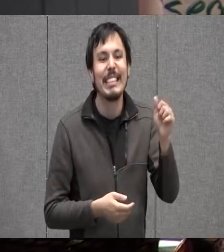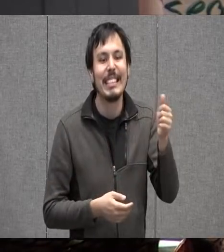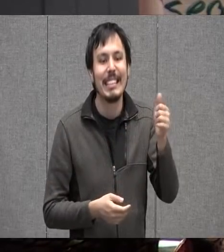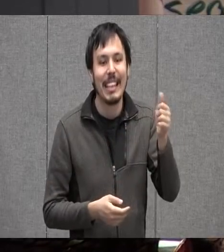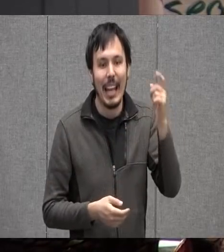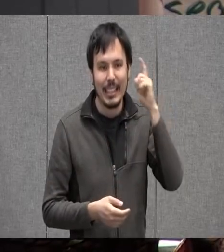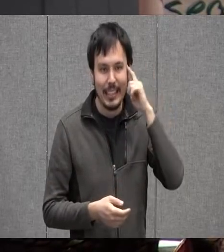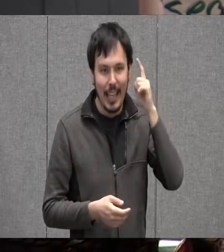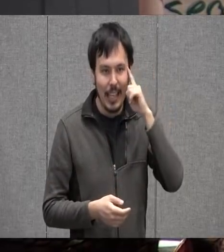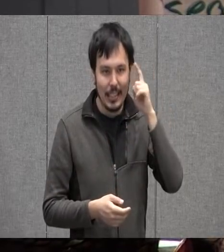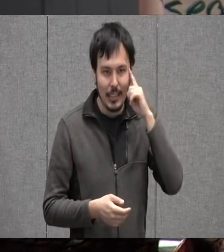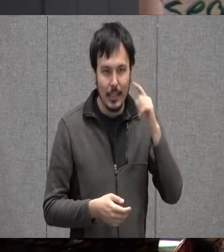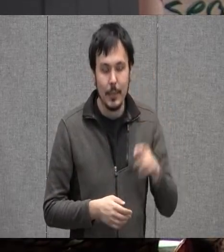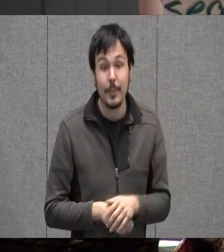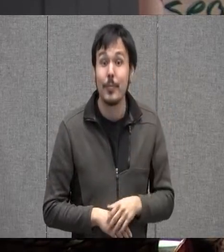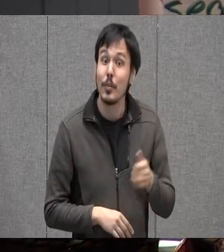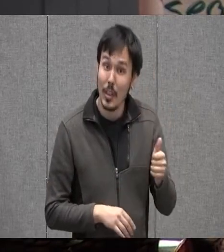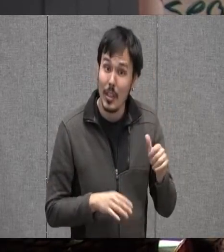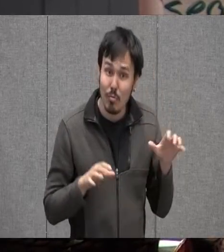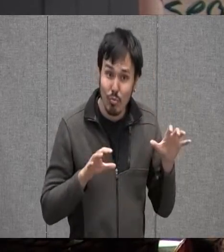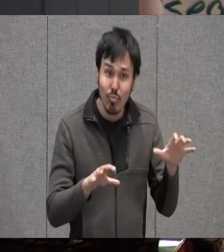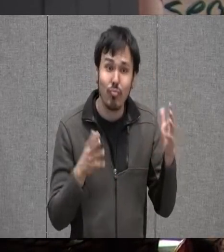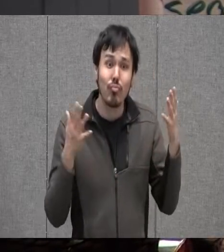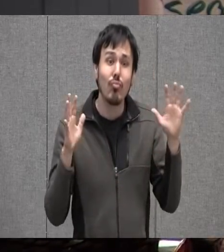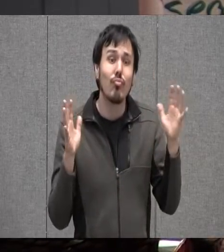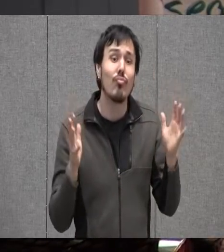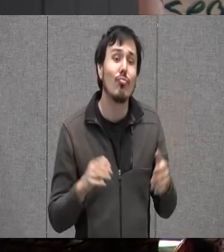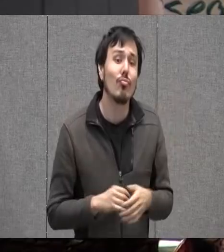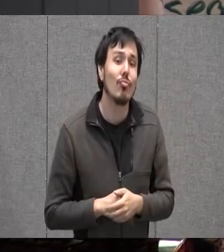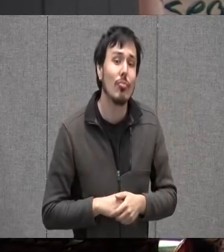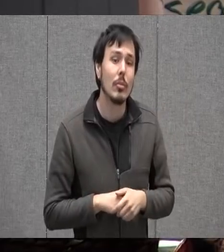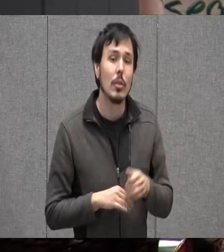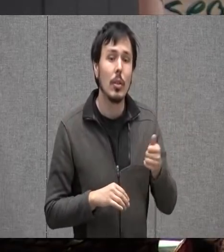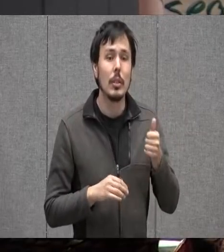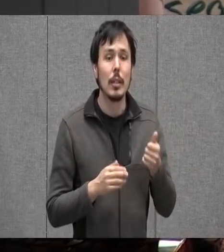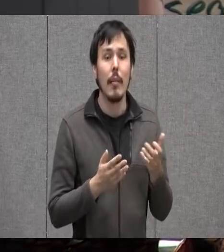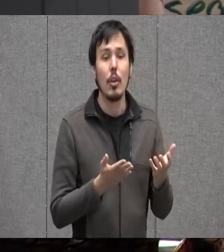And she did. so she has earned, hooray, one dime.